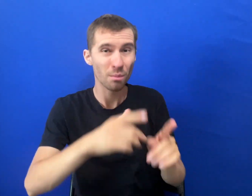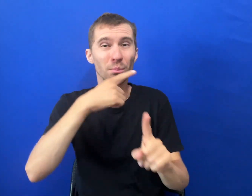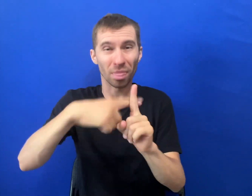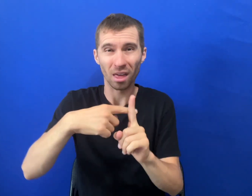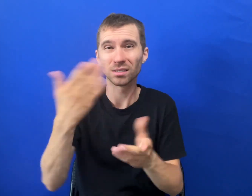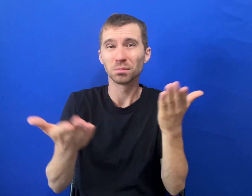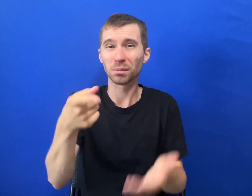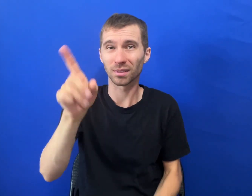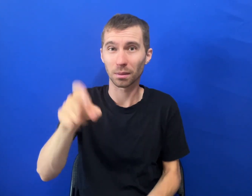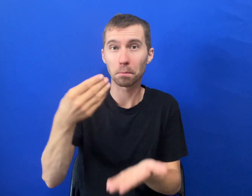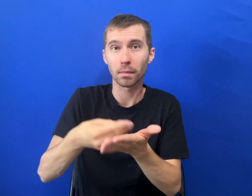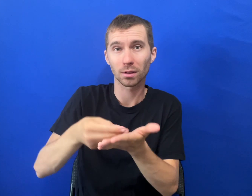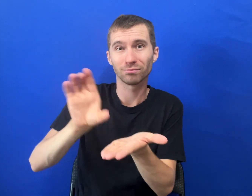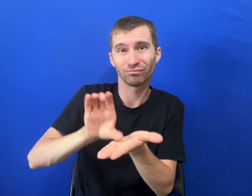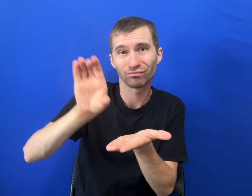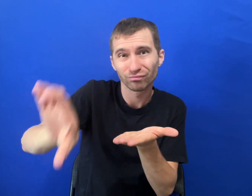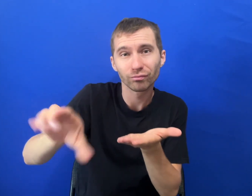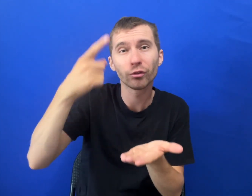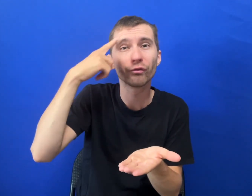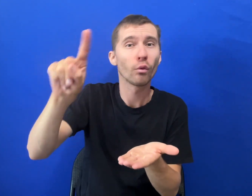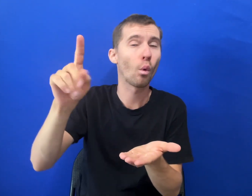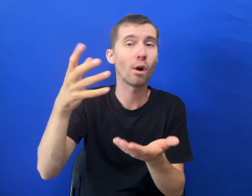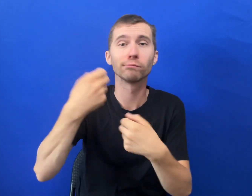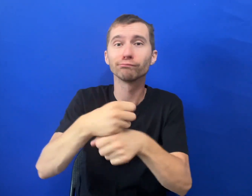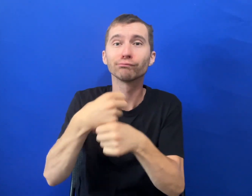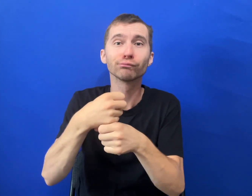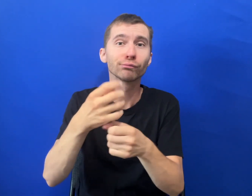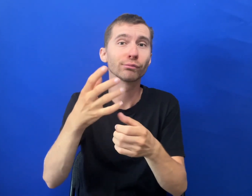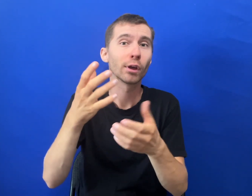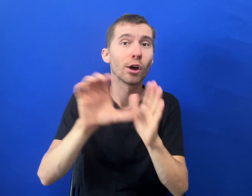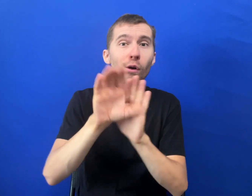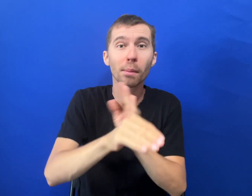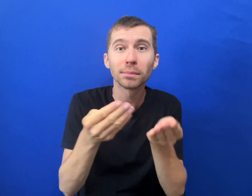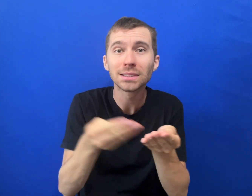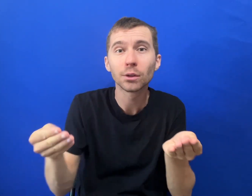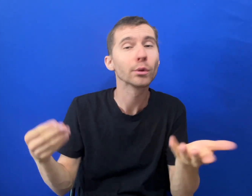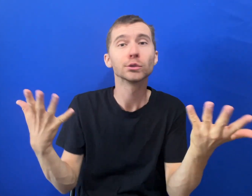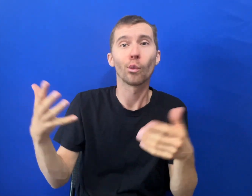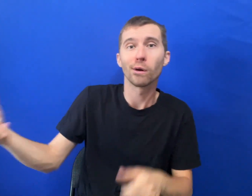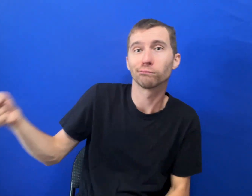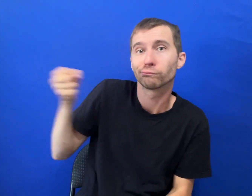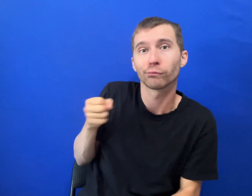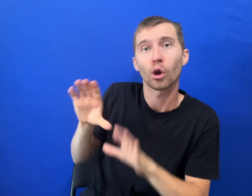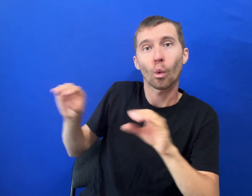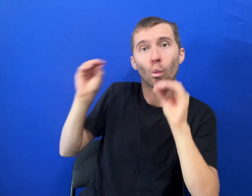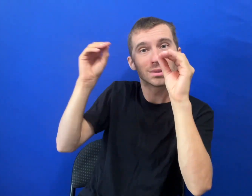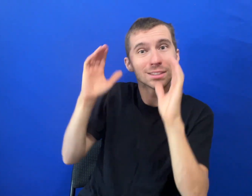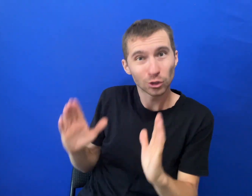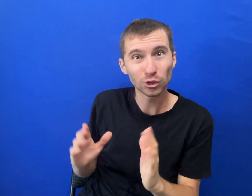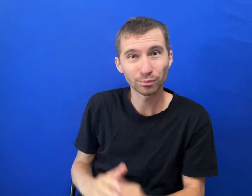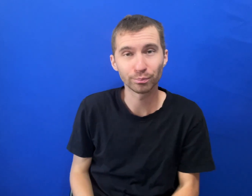Additionally, you may need to put in money for producing curriculum materials or hiring a co-teacher.